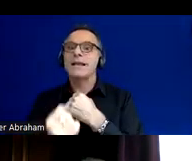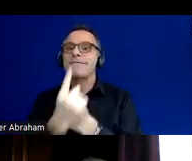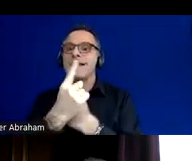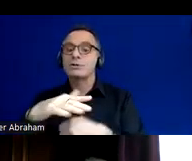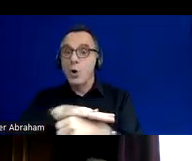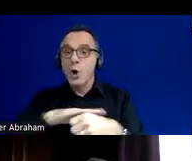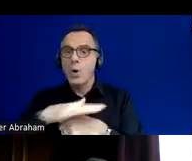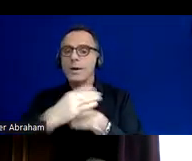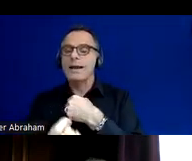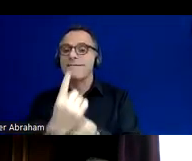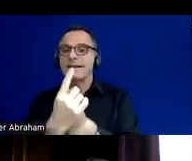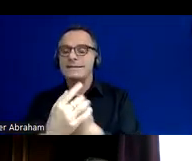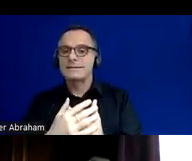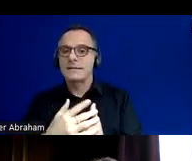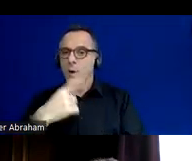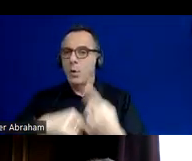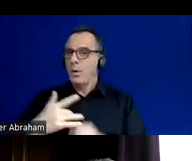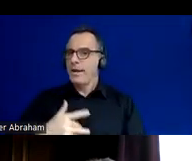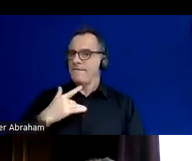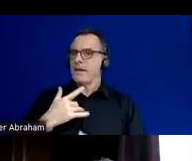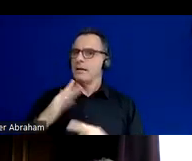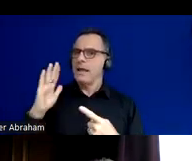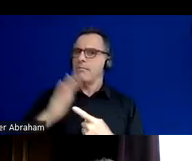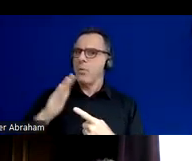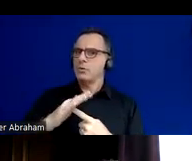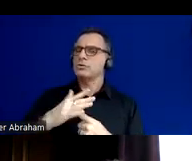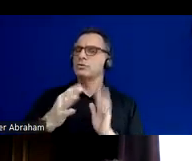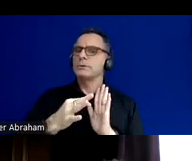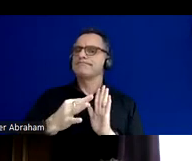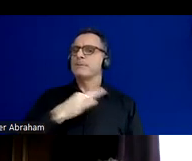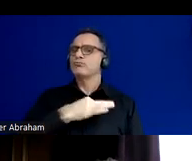happening and we feel that it's important to represent those in the collections; so, then